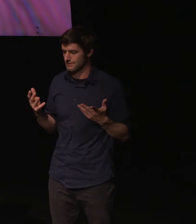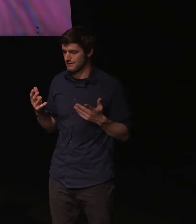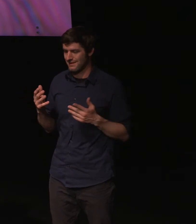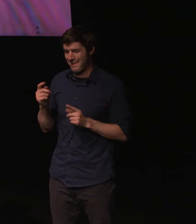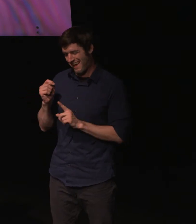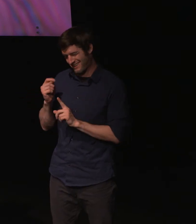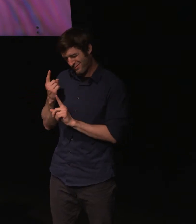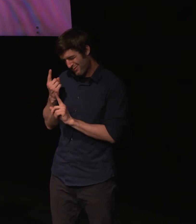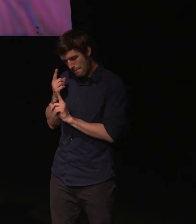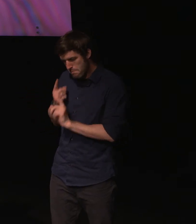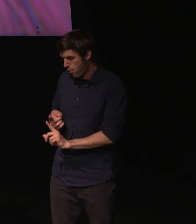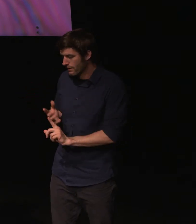you have to you have to say,